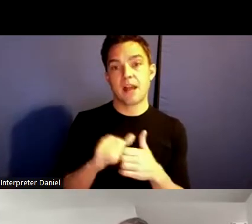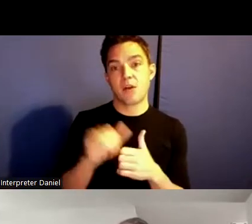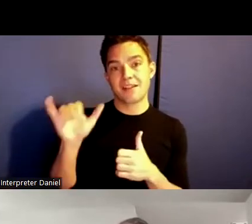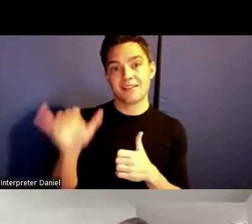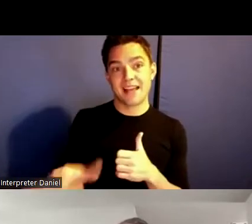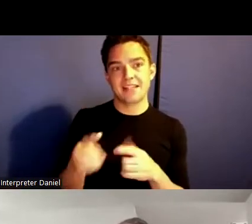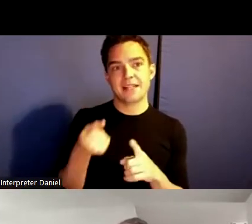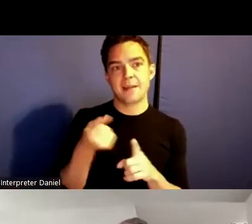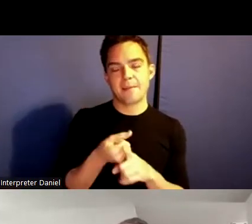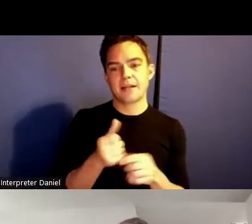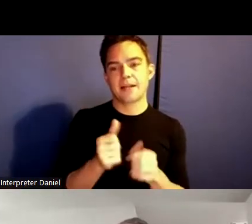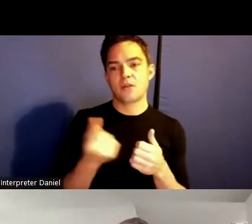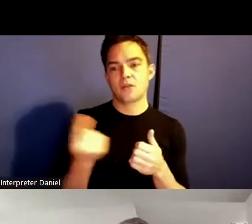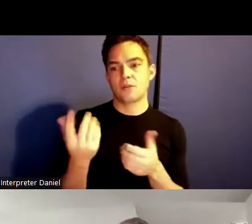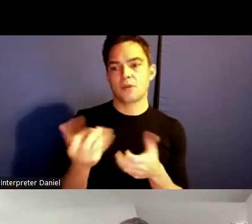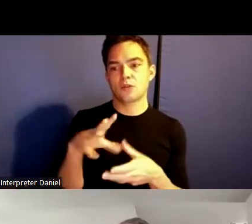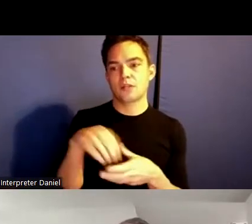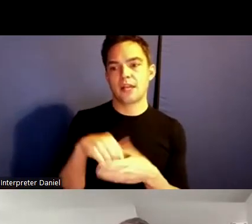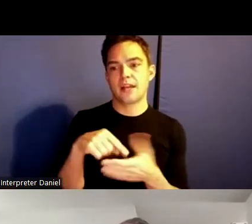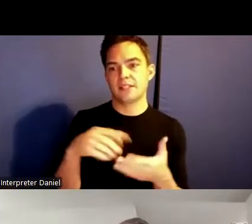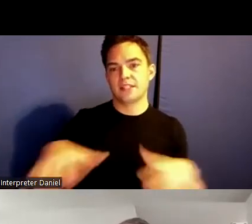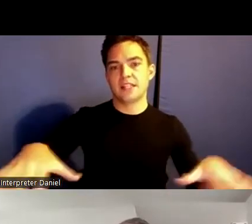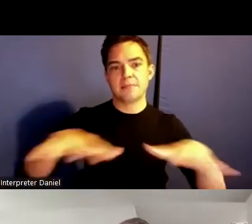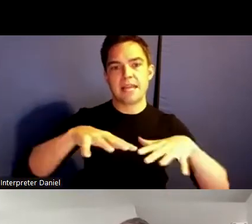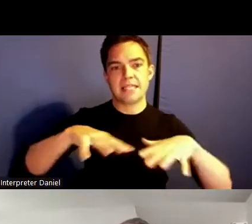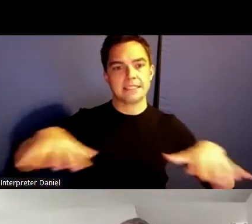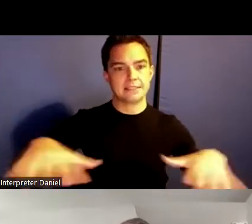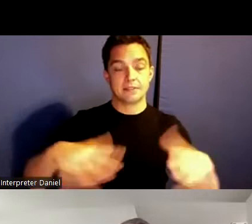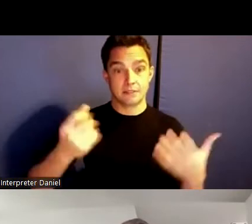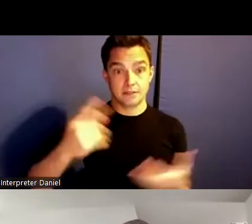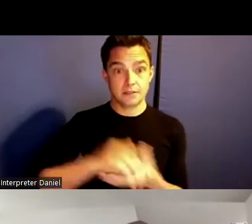one wants to engage in this space. So I'll stop now.